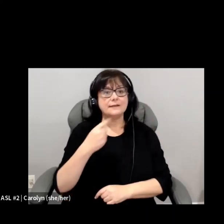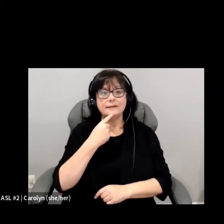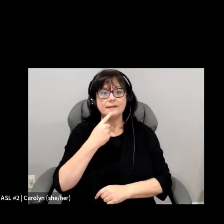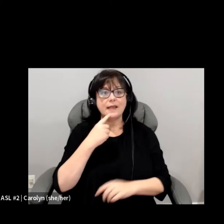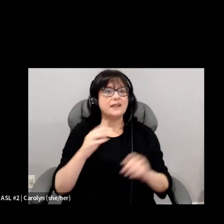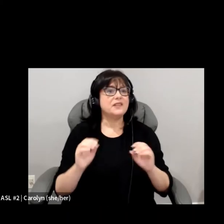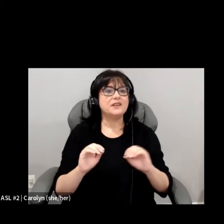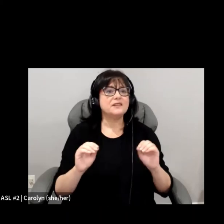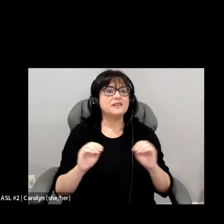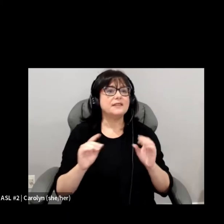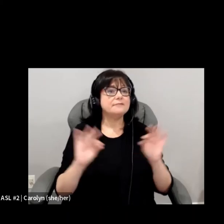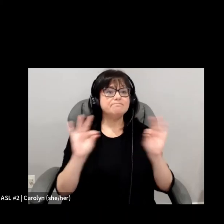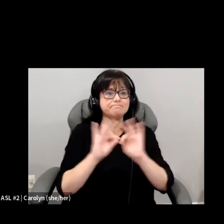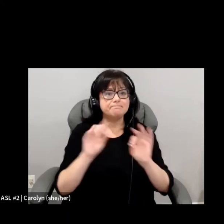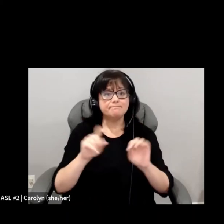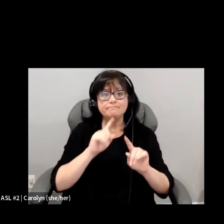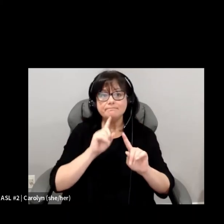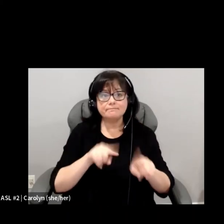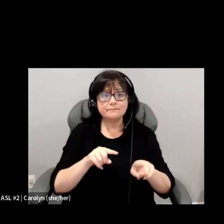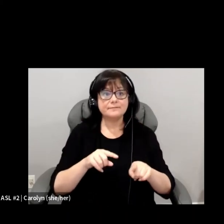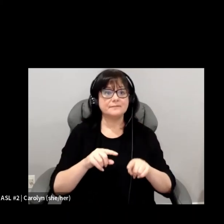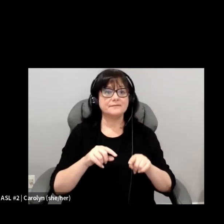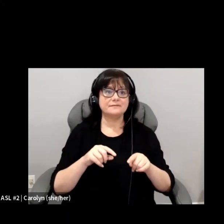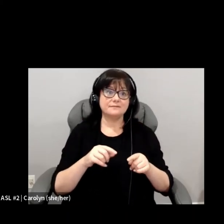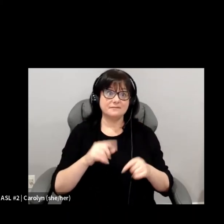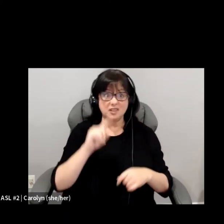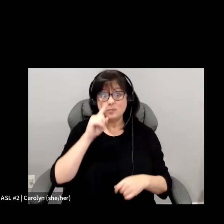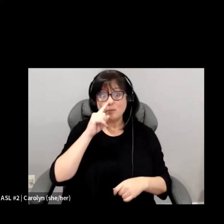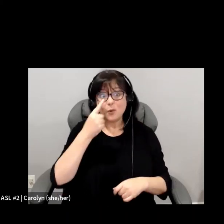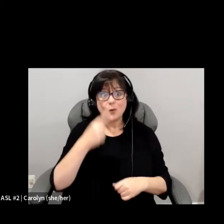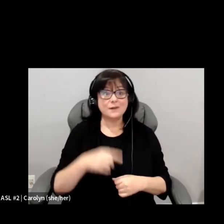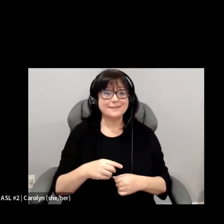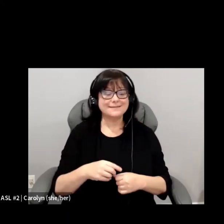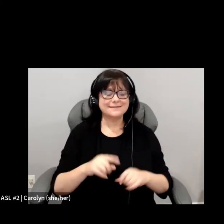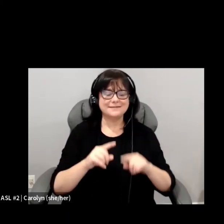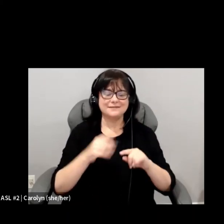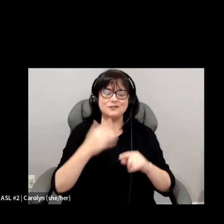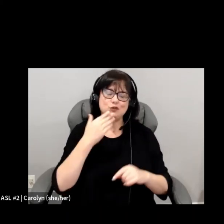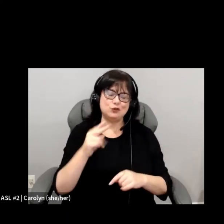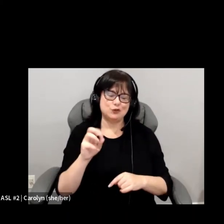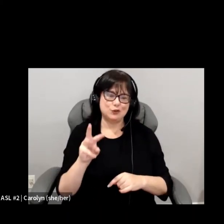NOTHING SIGNIFICANT TO REPORT IS GOOD NEWS.